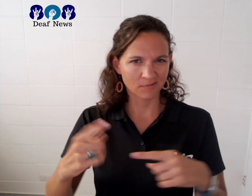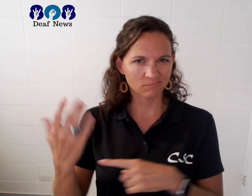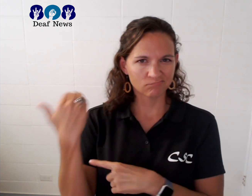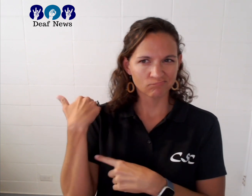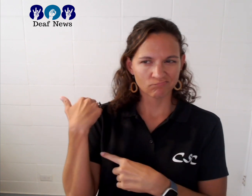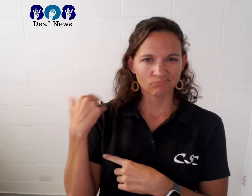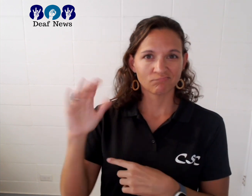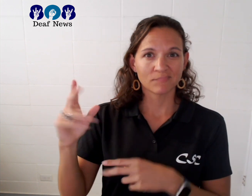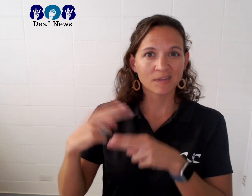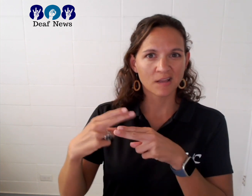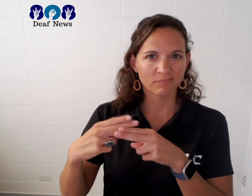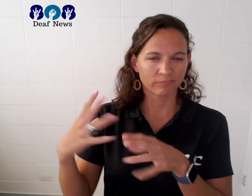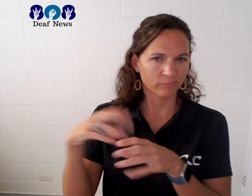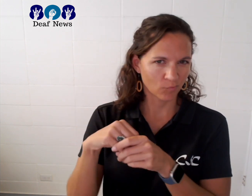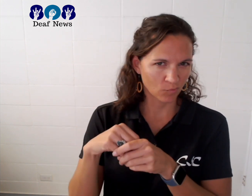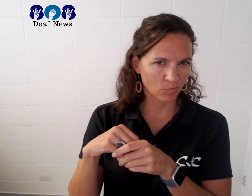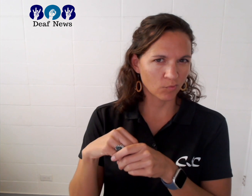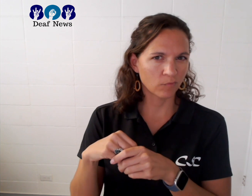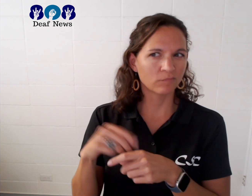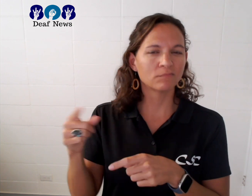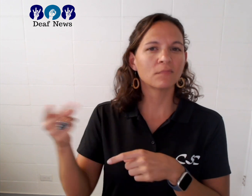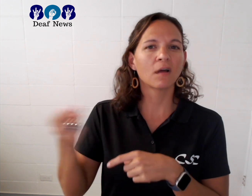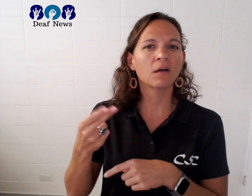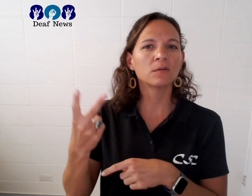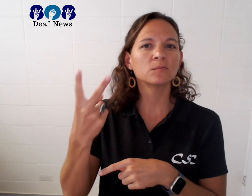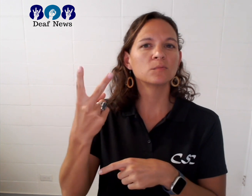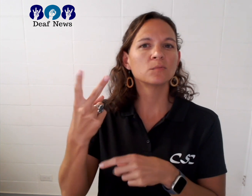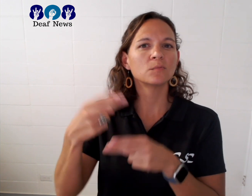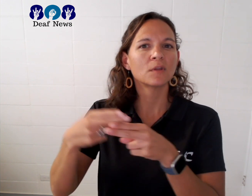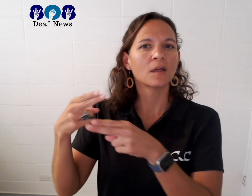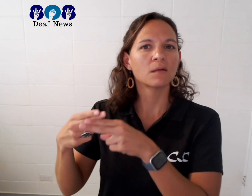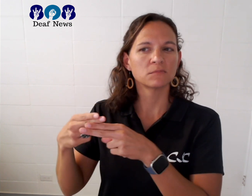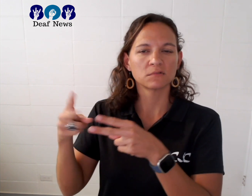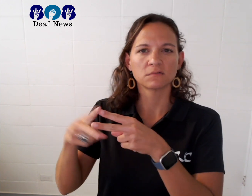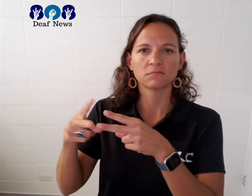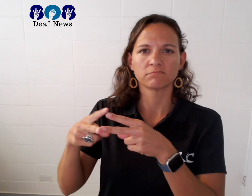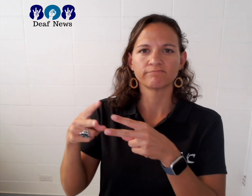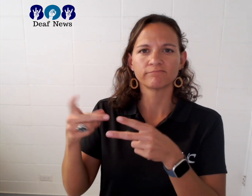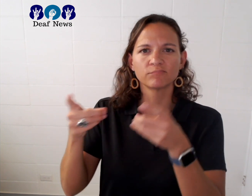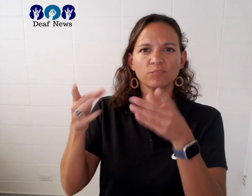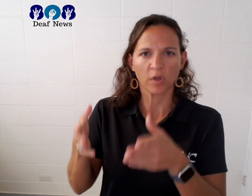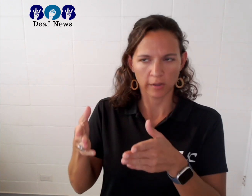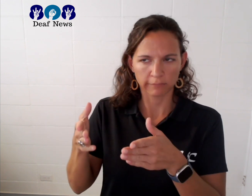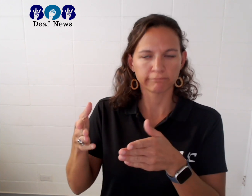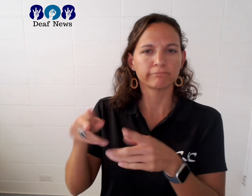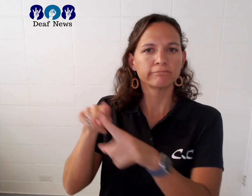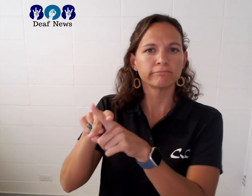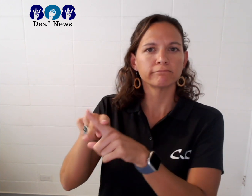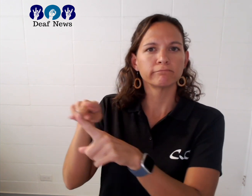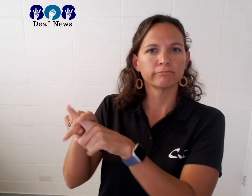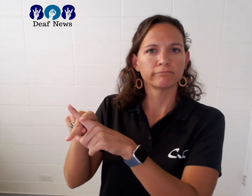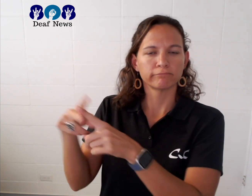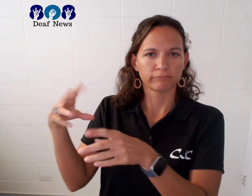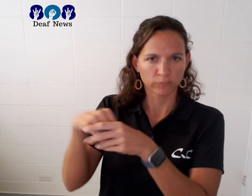that happened in the past and he had been wrapped up in. He hired two directors who were included